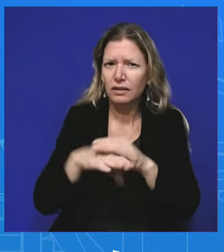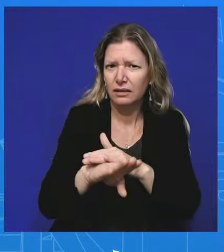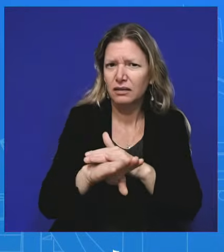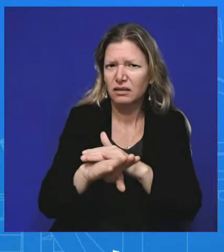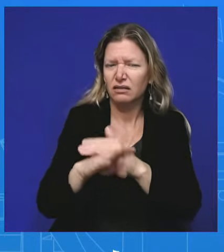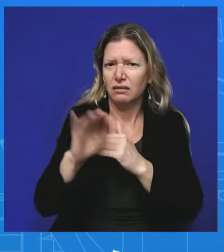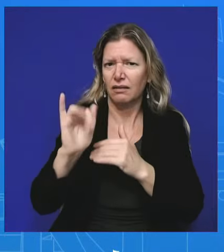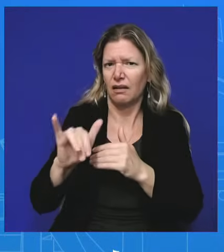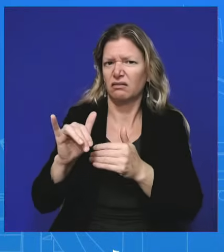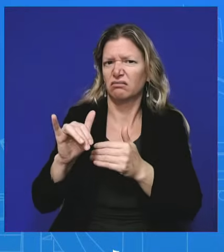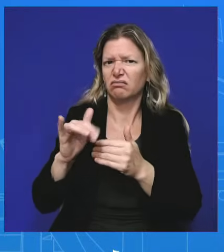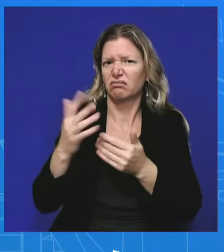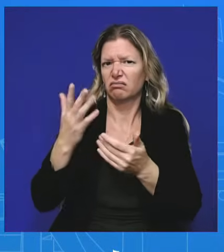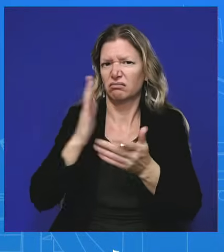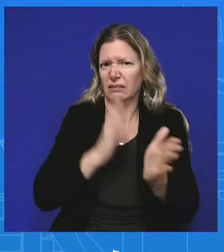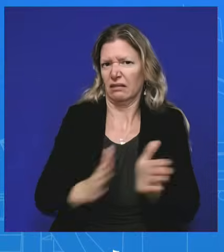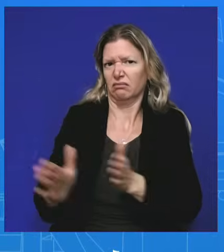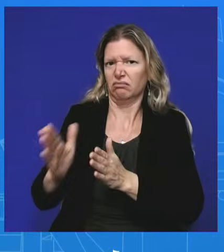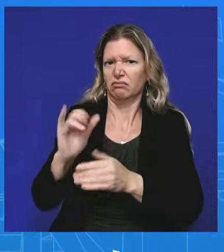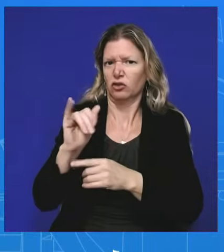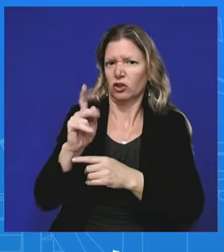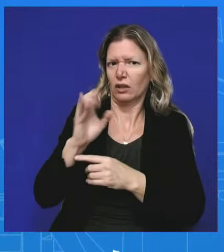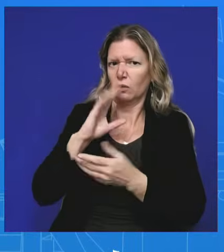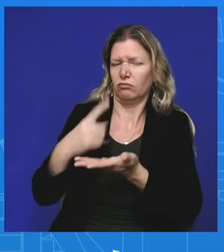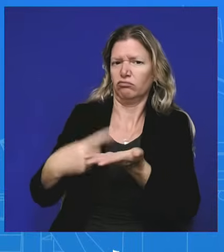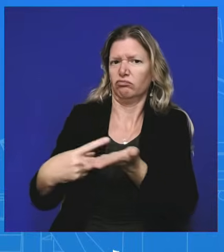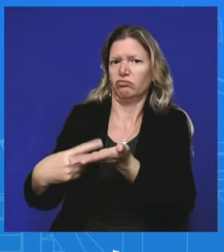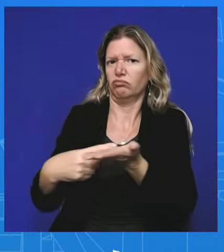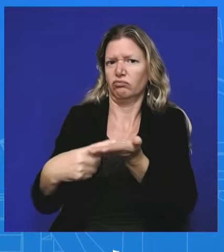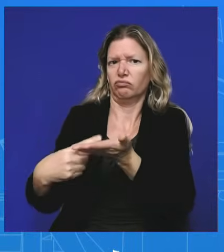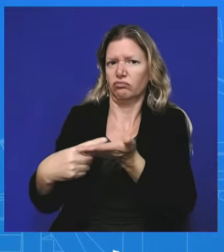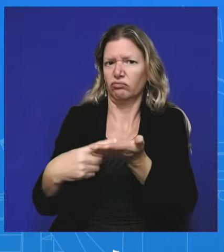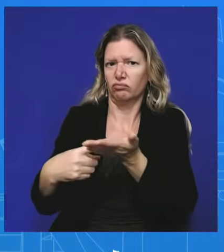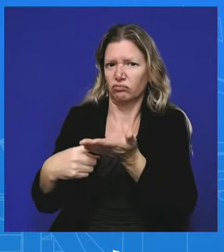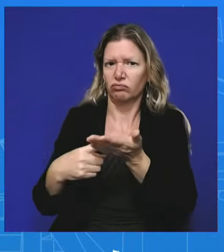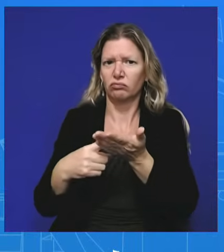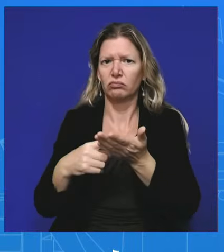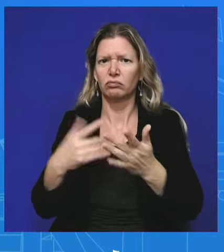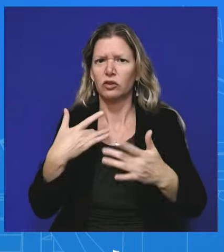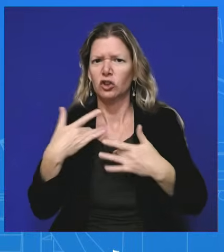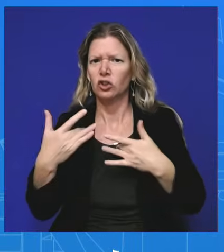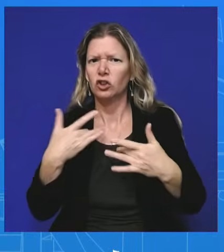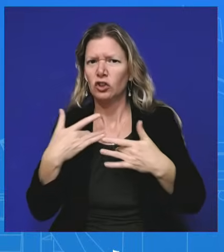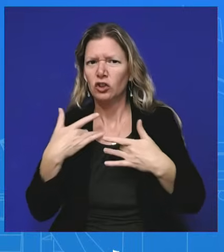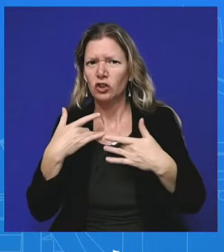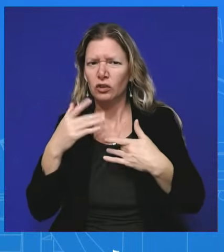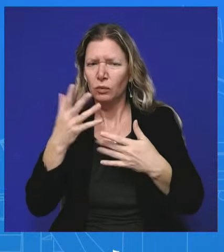in a way that's targeted, precise, and, quite frankly, effective. We don't believe -- still don't believe